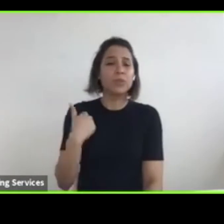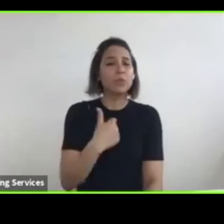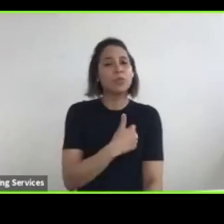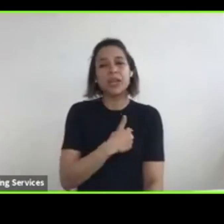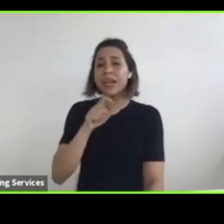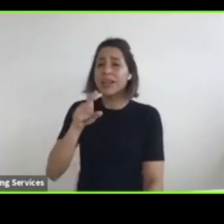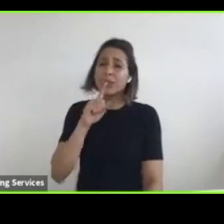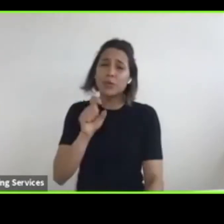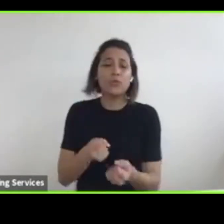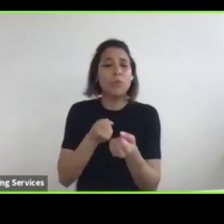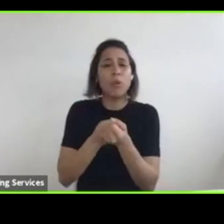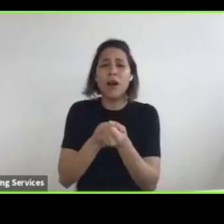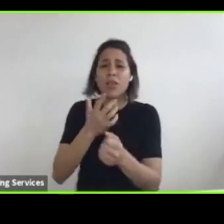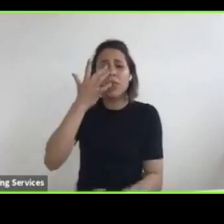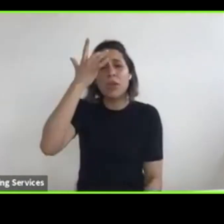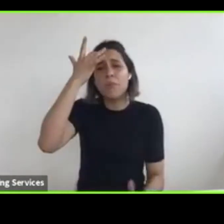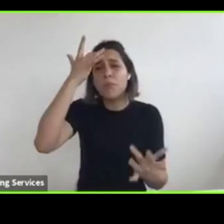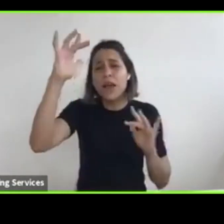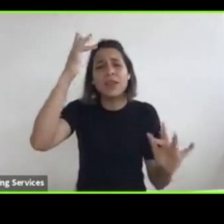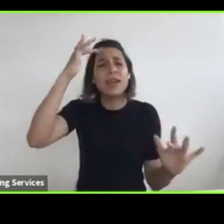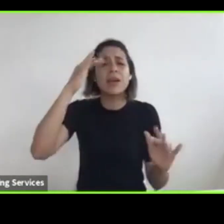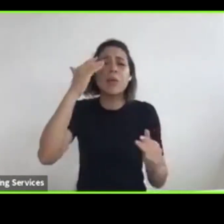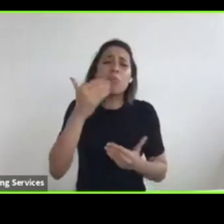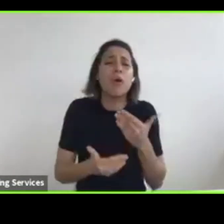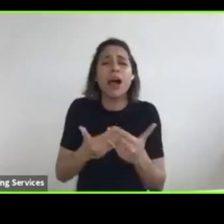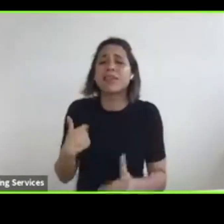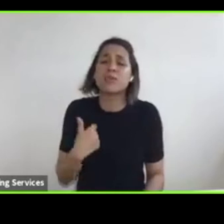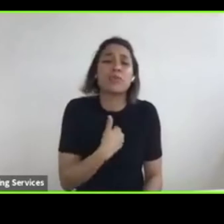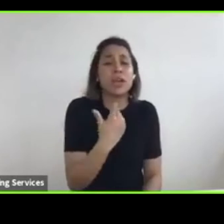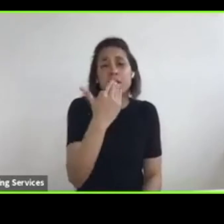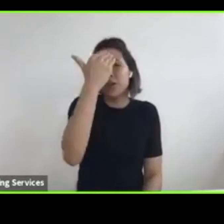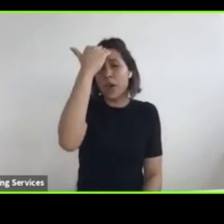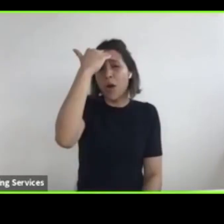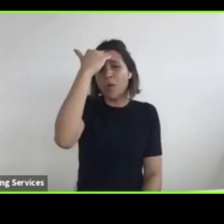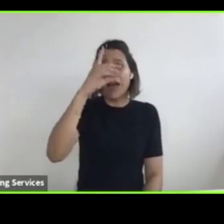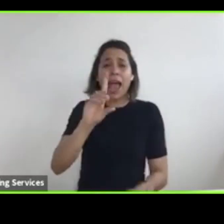WE KNOW AS DANCEMAKERS, ARTISTS, DANCERS, EDUCATORS, PRODUCERS, AND, ADMINISTRATORS